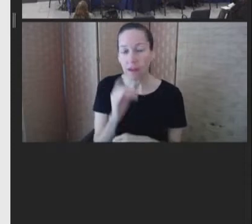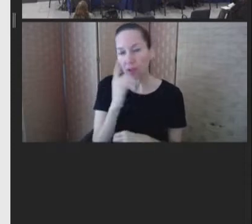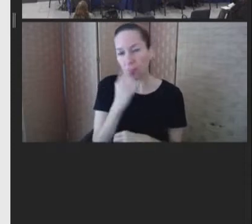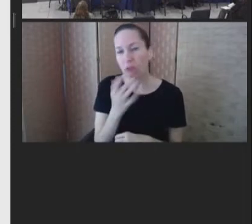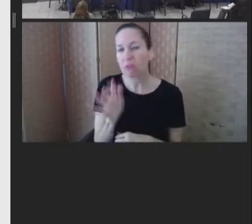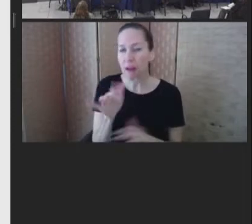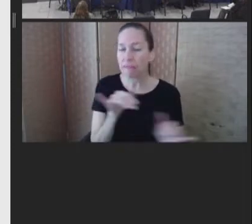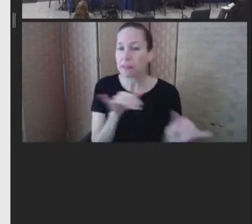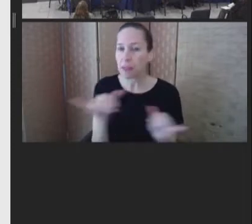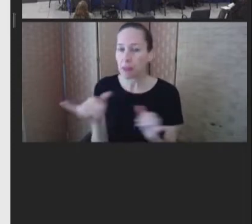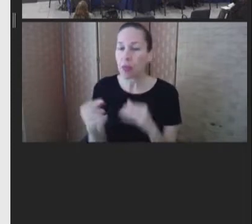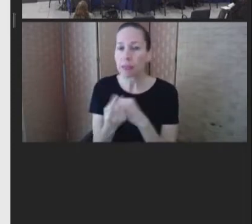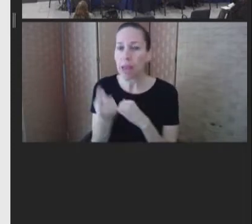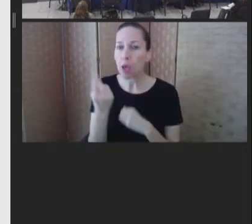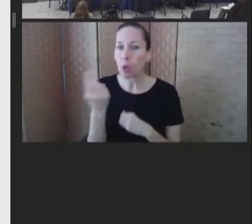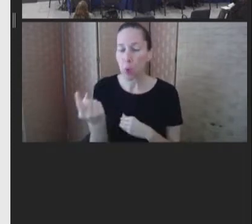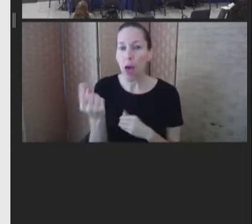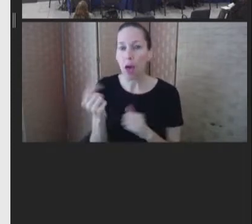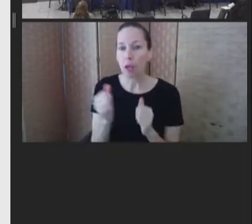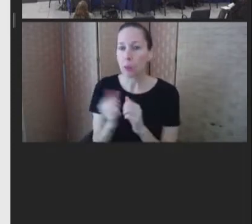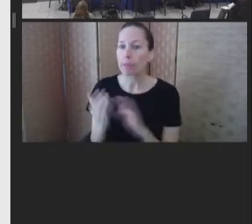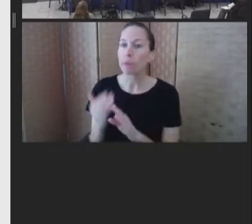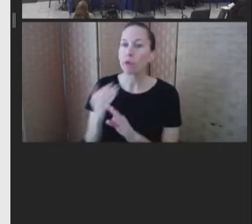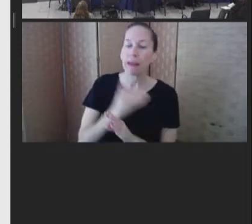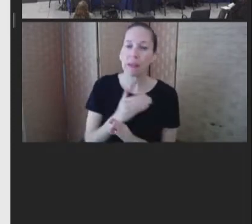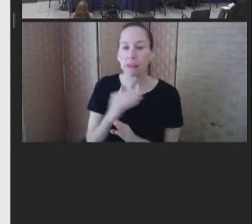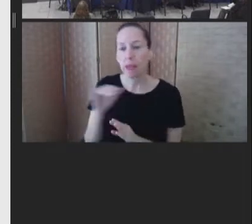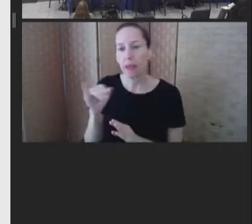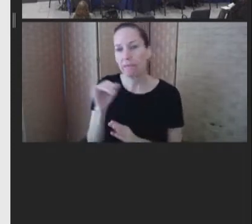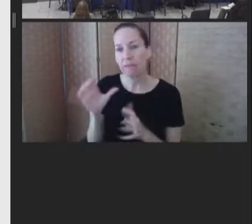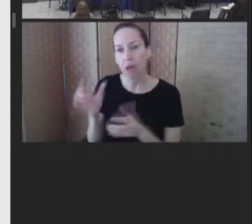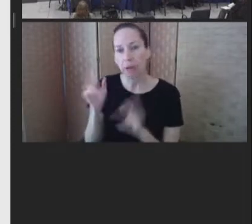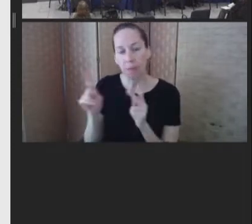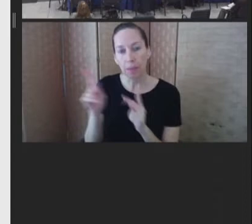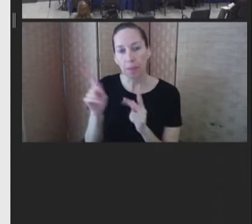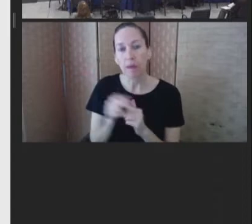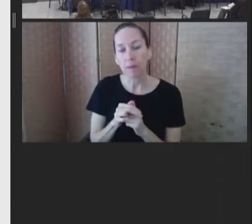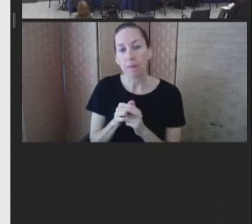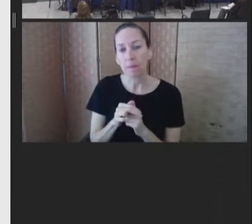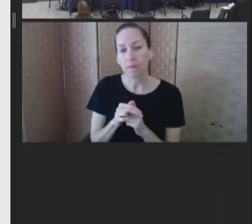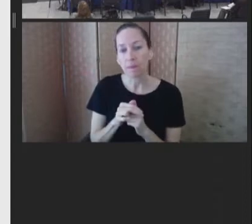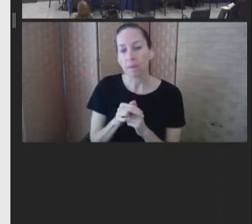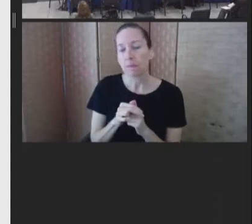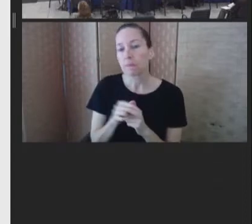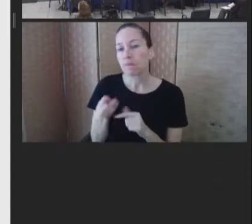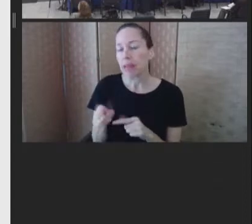the day one of the previously infected, giving an advantage to hybrid immunity. And as you can see